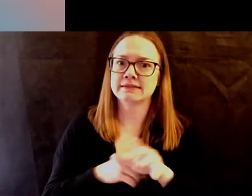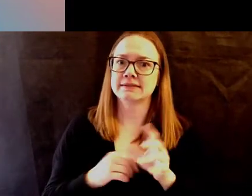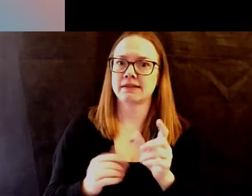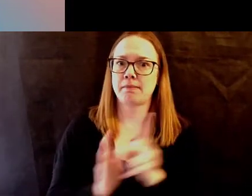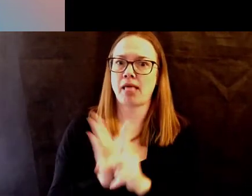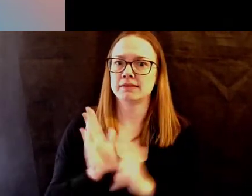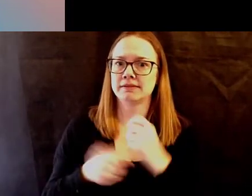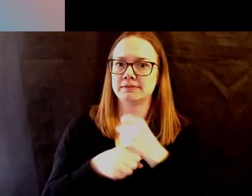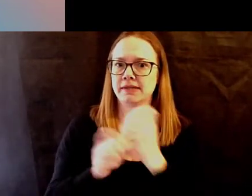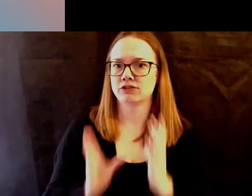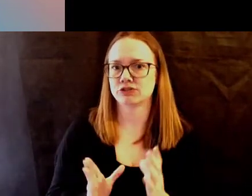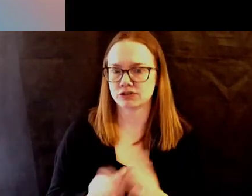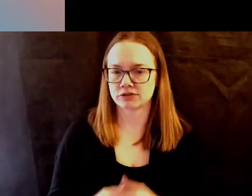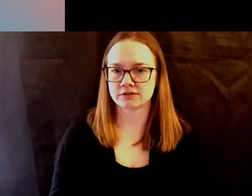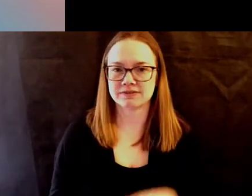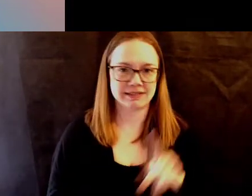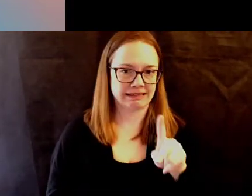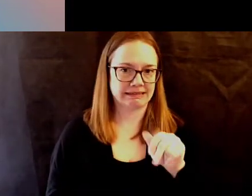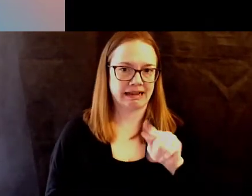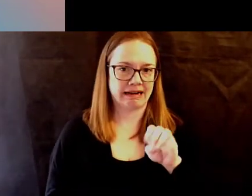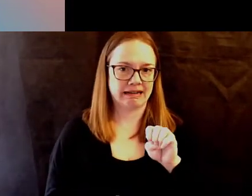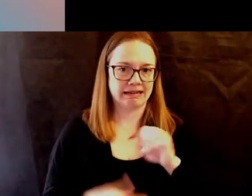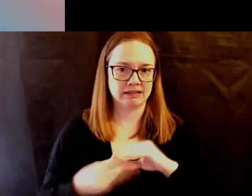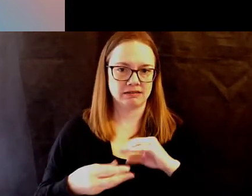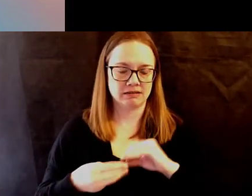And if we think about legislation, in general,